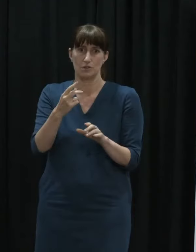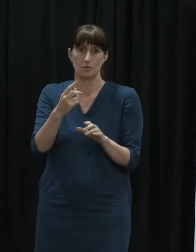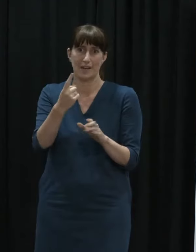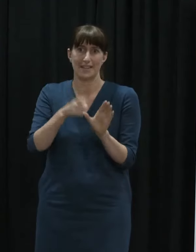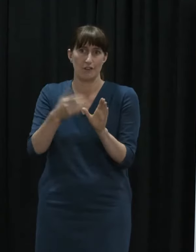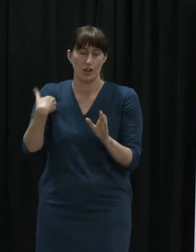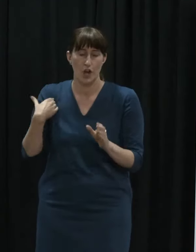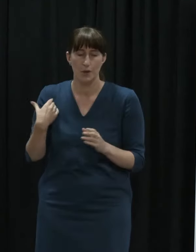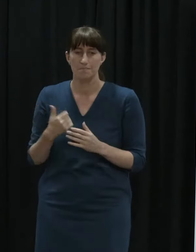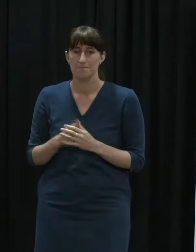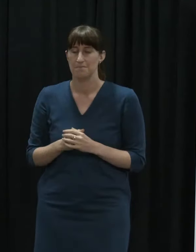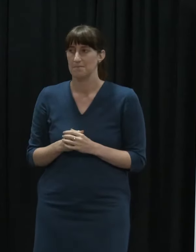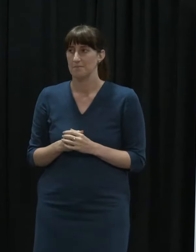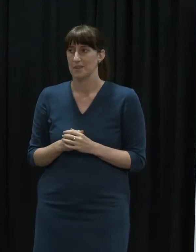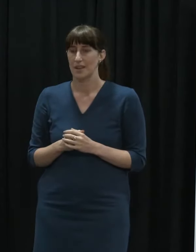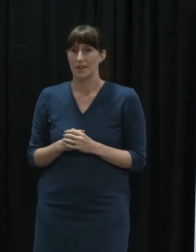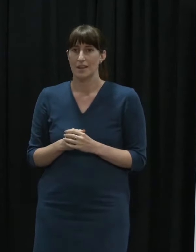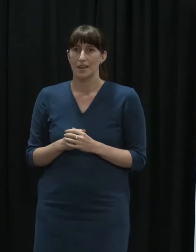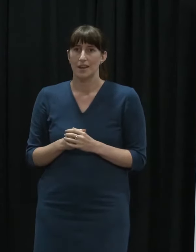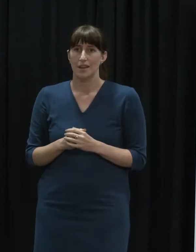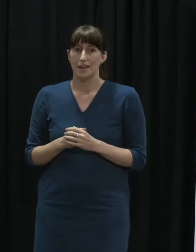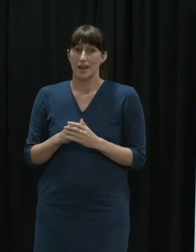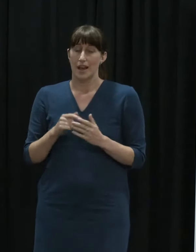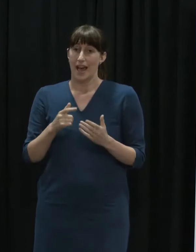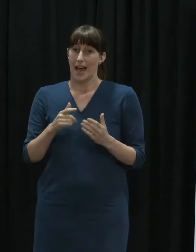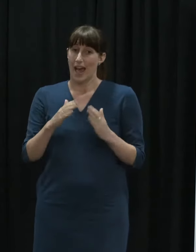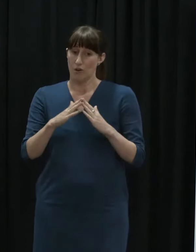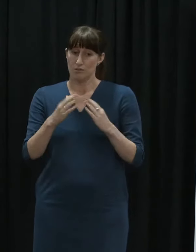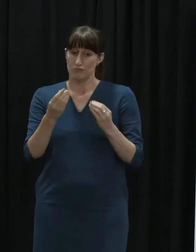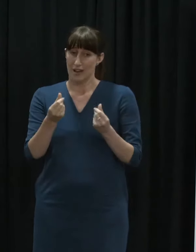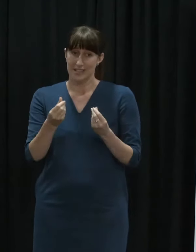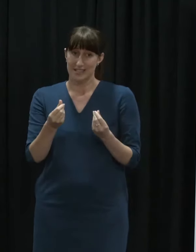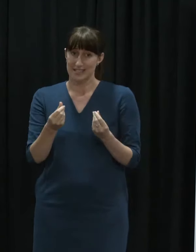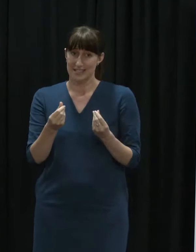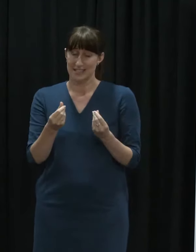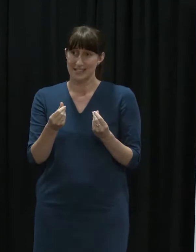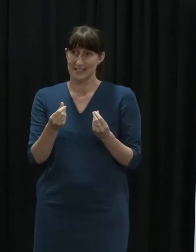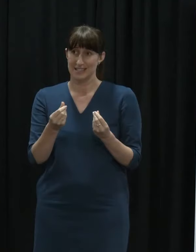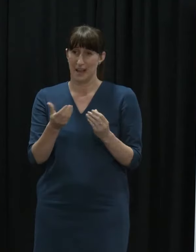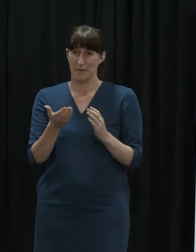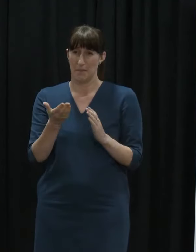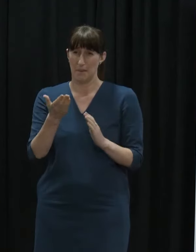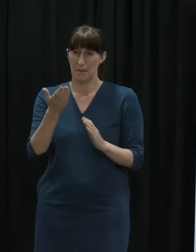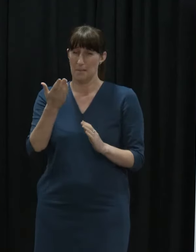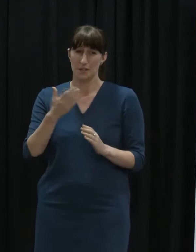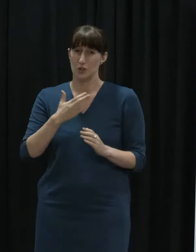back to where we were even 12 months ago.